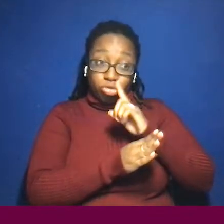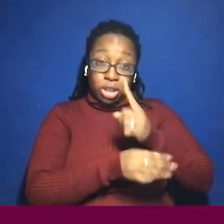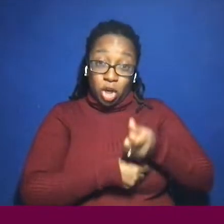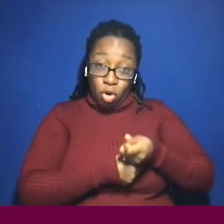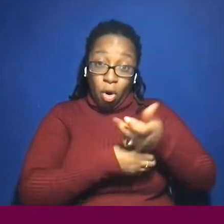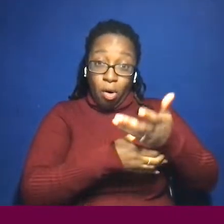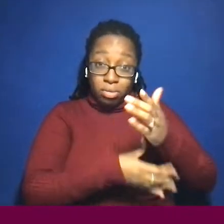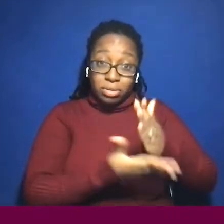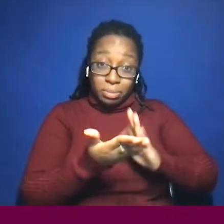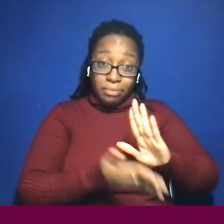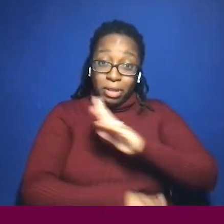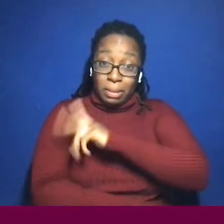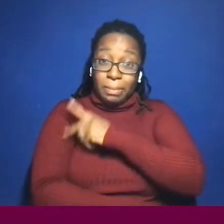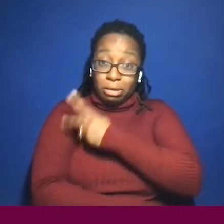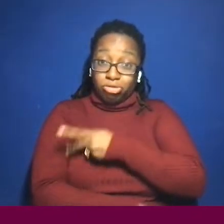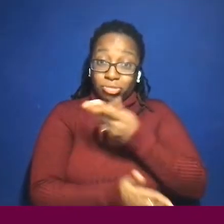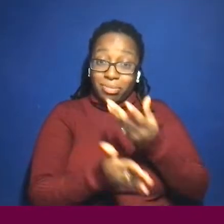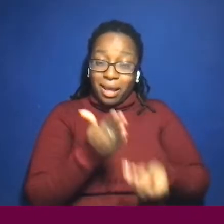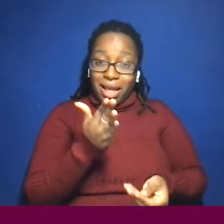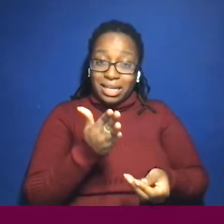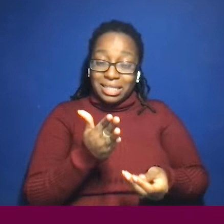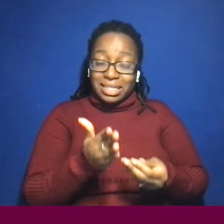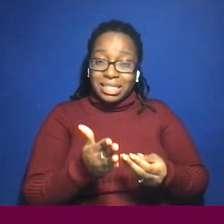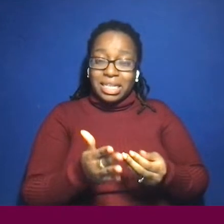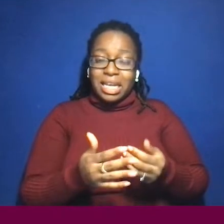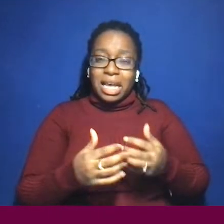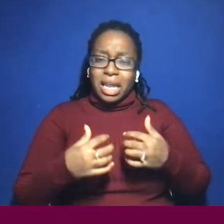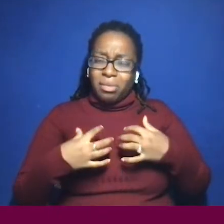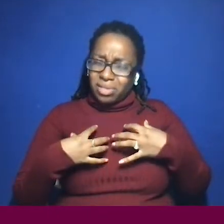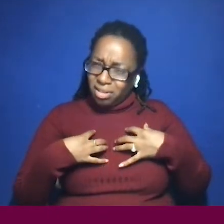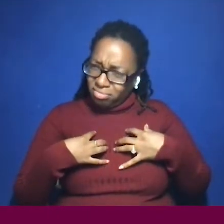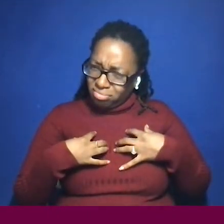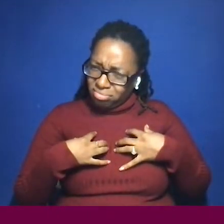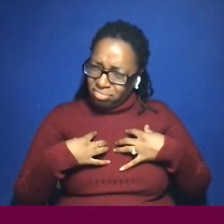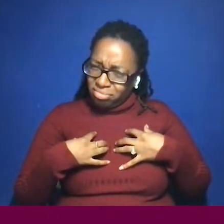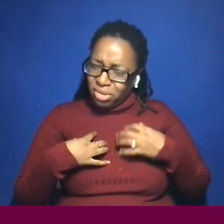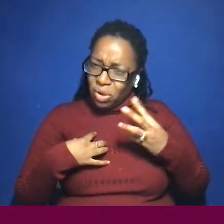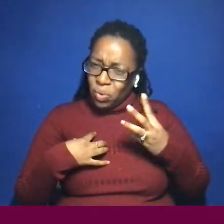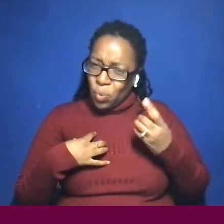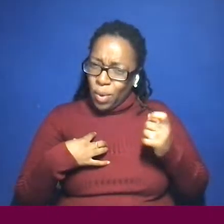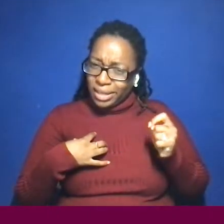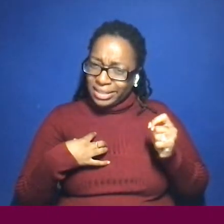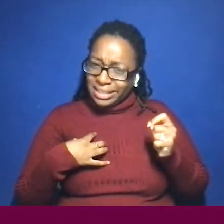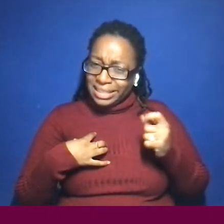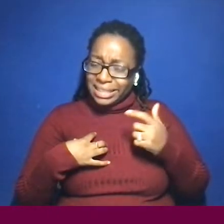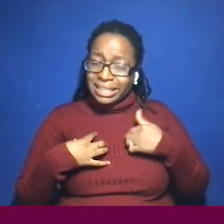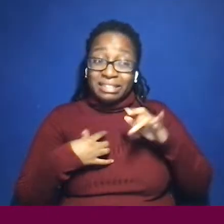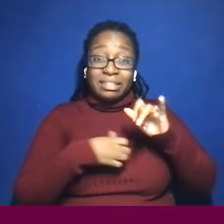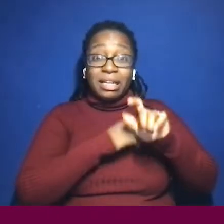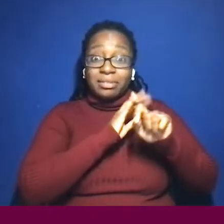And it really caught my notice, but it was a big, big story at the time. A lot of people forget,